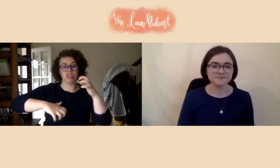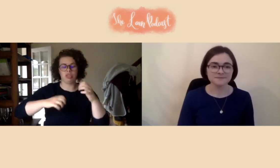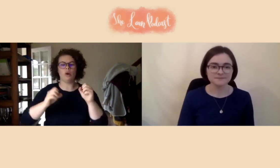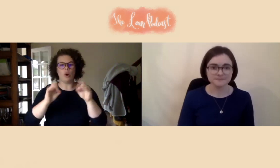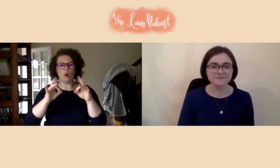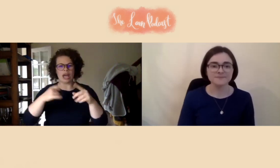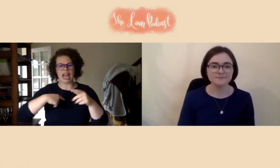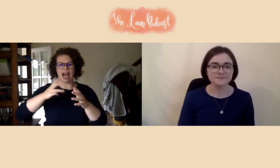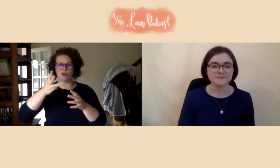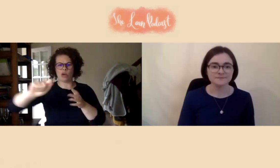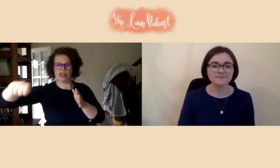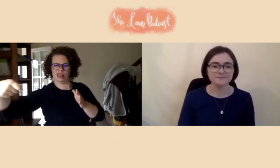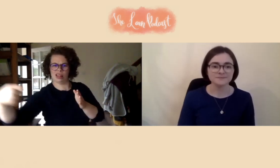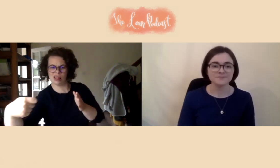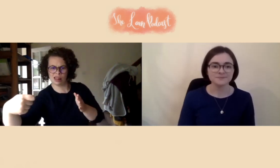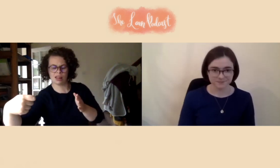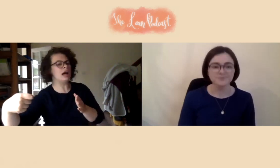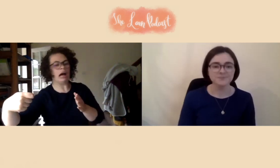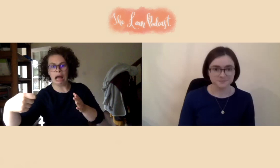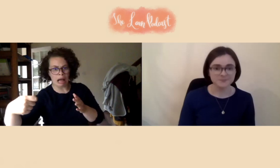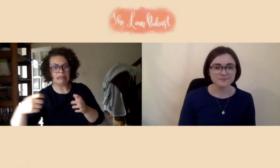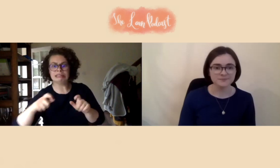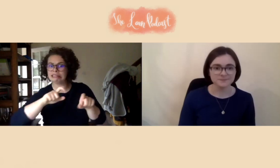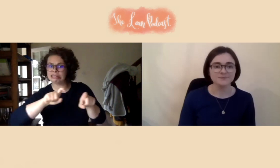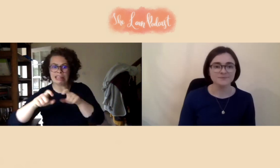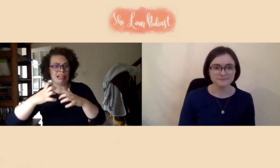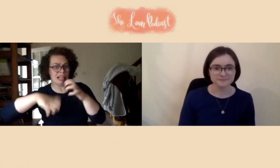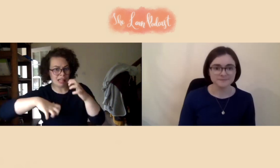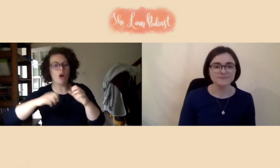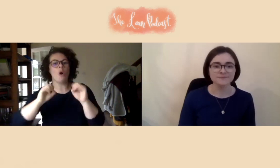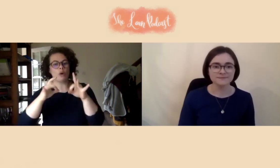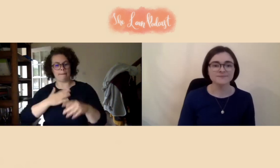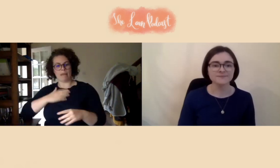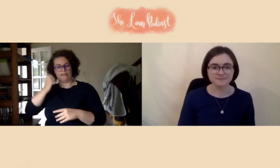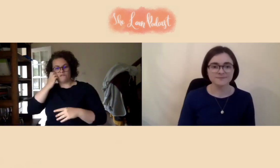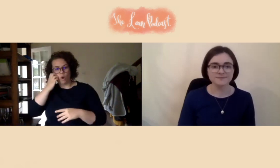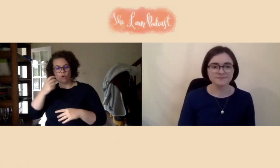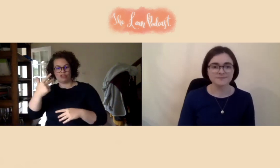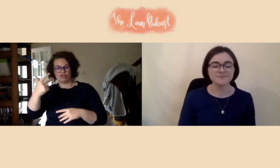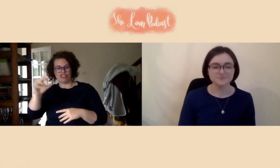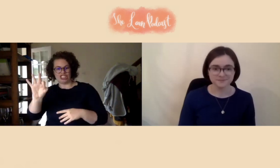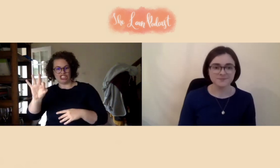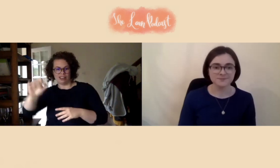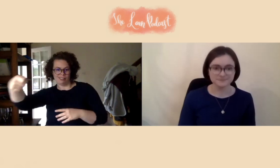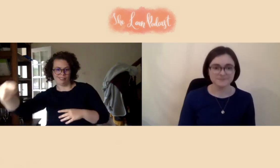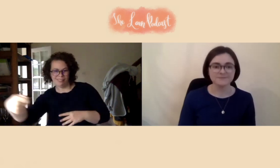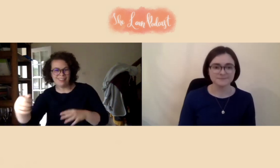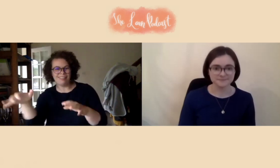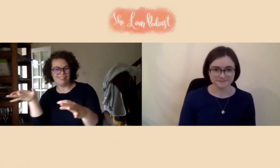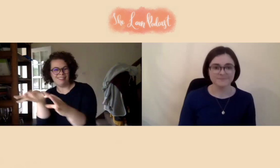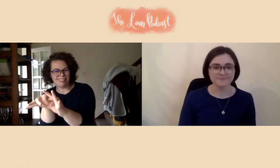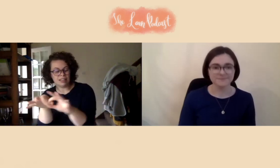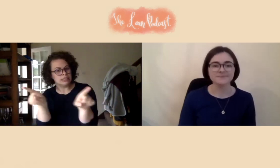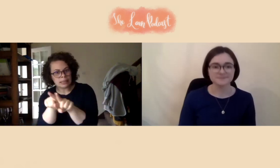We'll use my phone as a hotspot. Having your backups. Similarly, okay, your computer suddenly decides